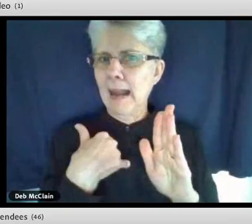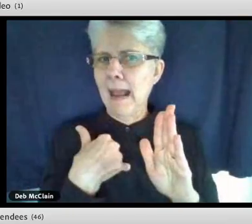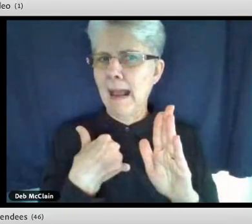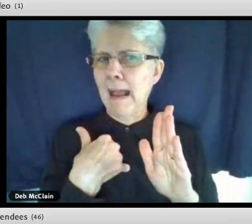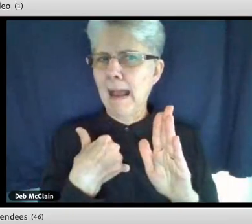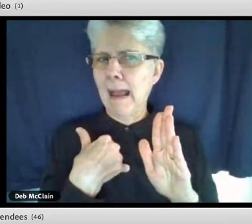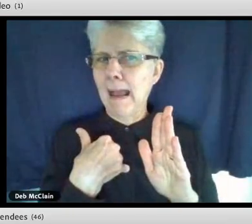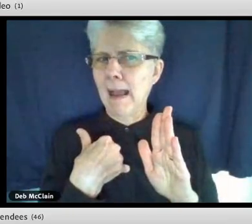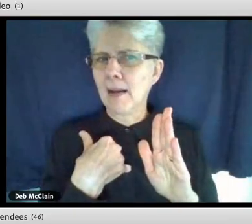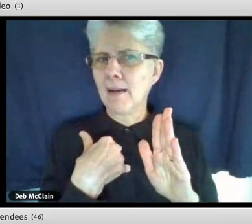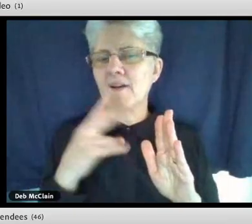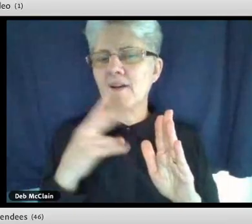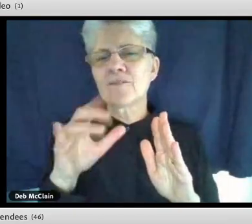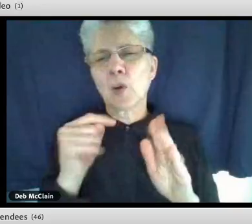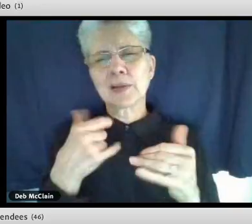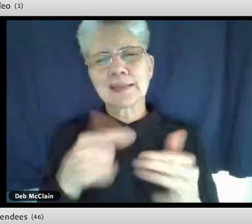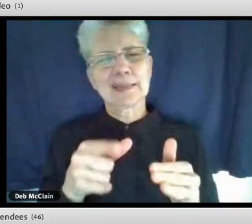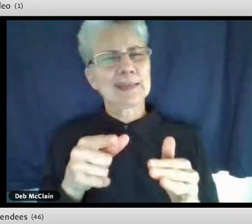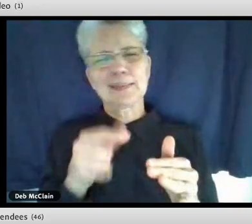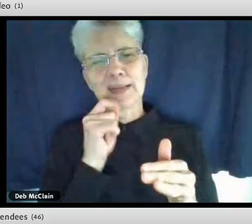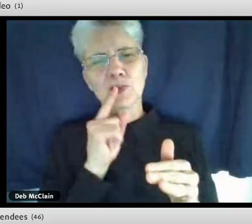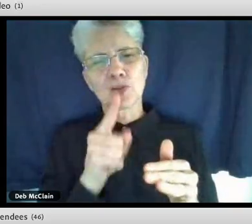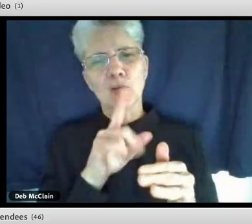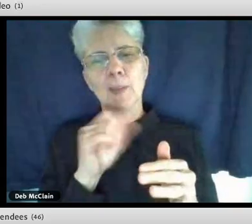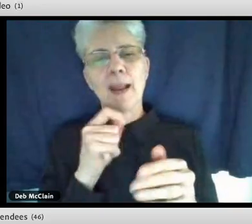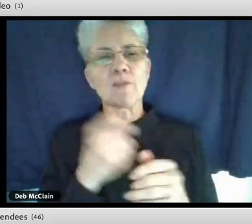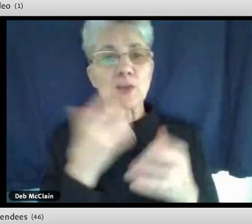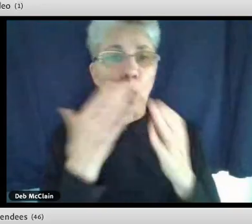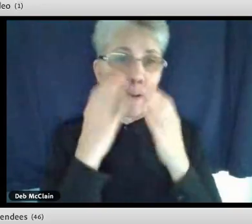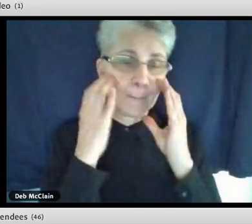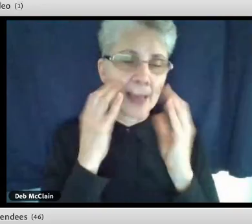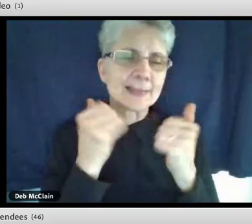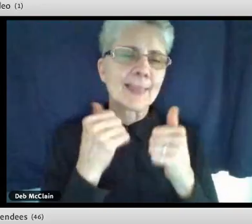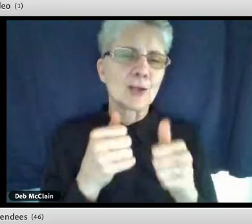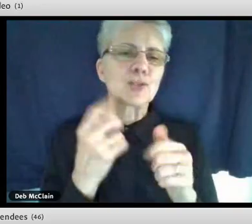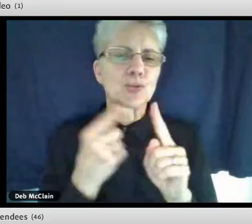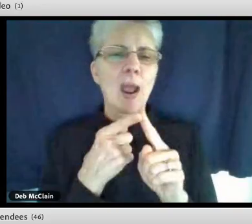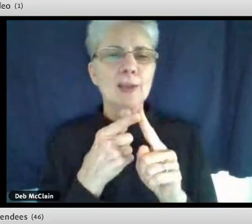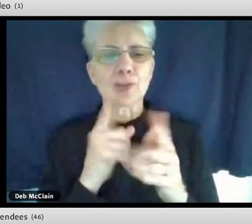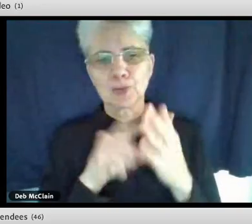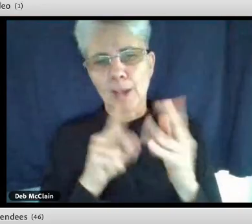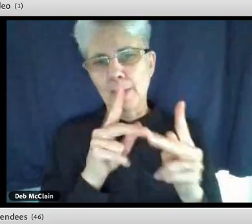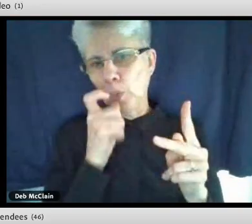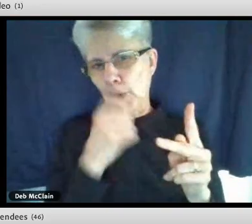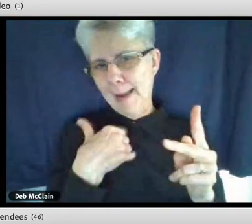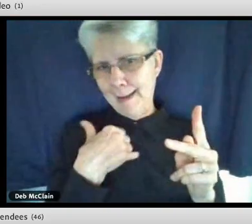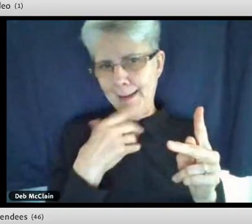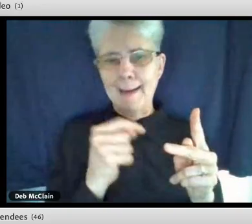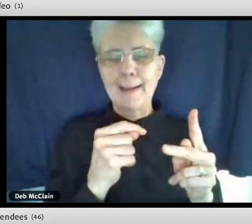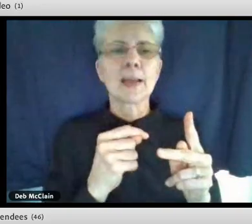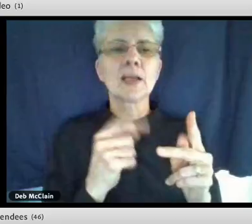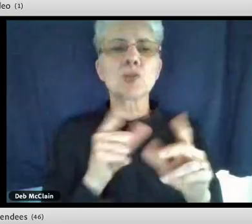but everybody is wearing masks, and they are, you know, trying to, again, track people who have had it. They're doing their best, but that still kind of worries me.